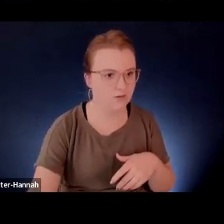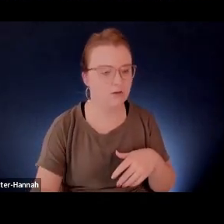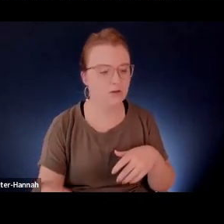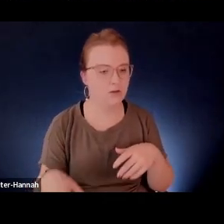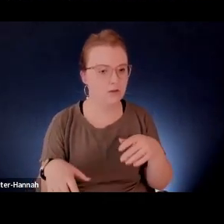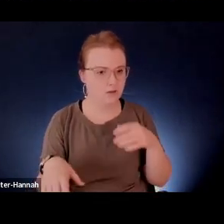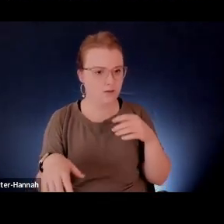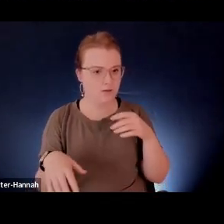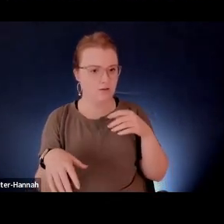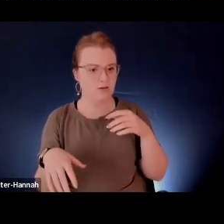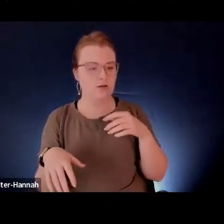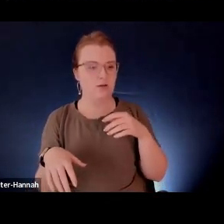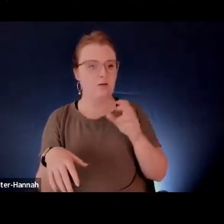I'm getting back into my thing here.